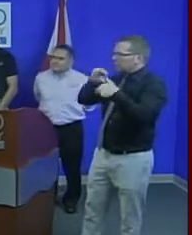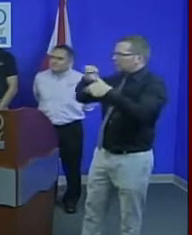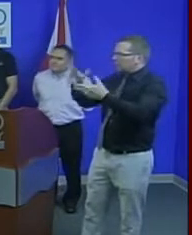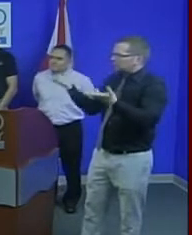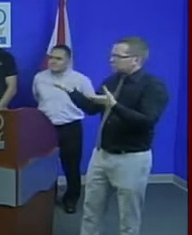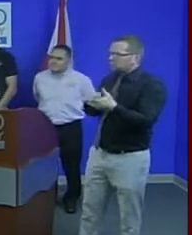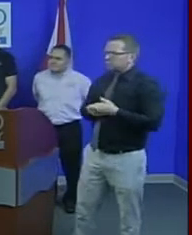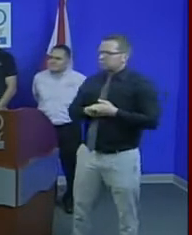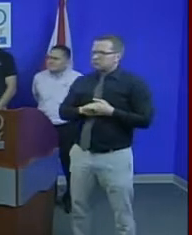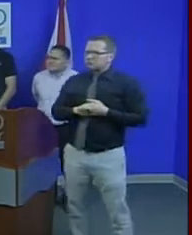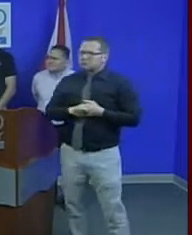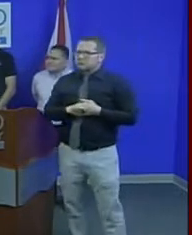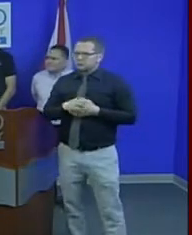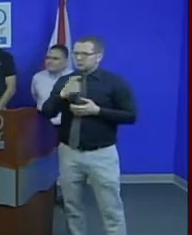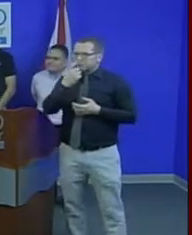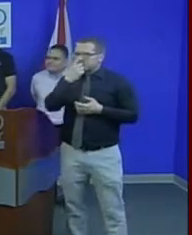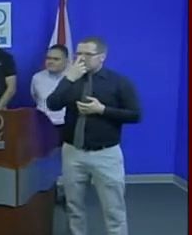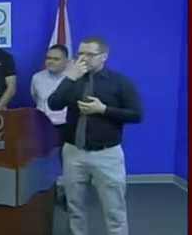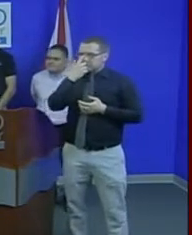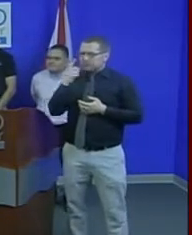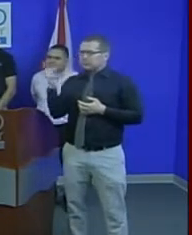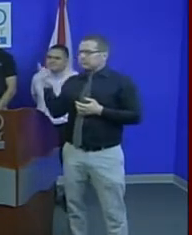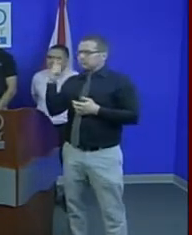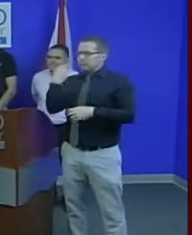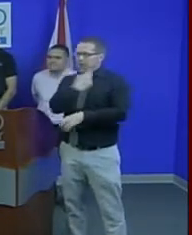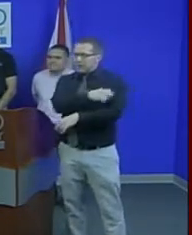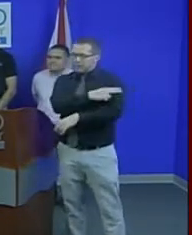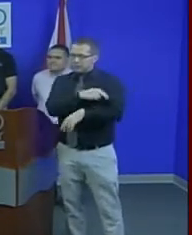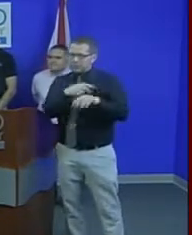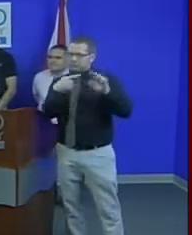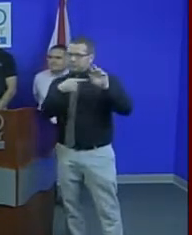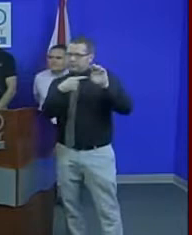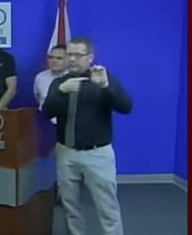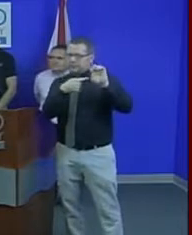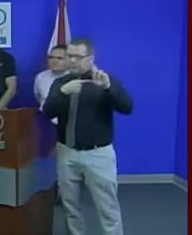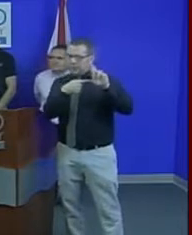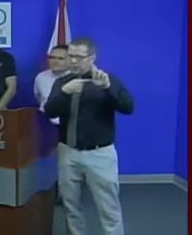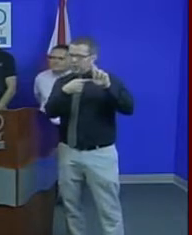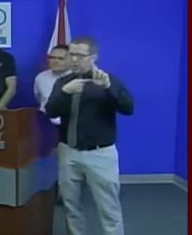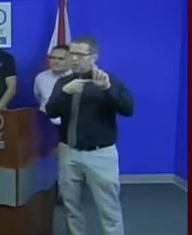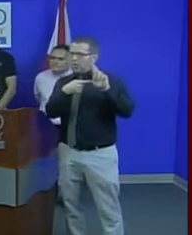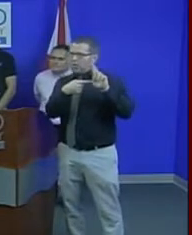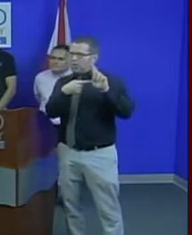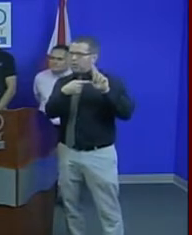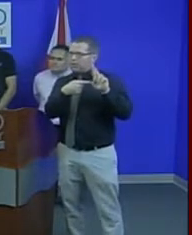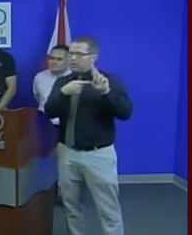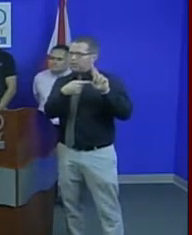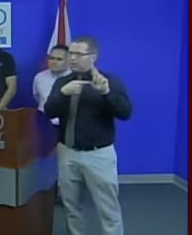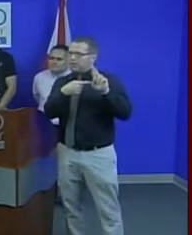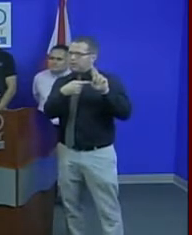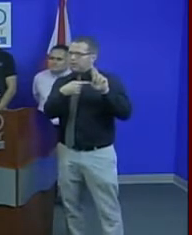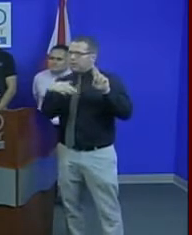IN SPEAKING TO THE FEW OF THE E.R.ES IN THE LAST 24 HOURS I KNOW ONE PARTICULARLY IN WEST